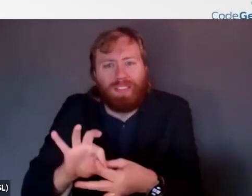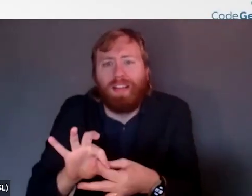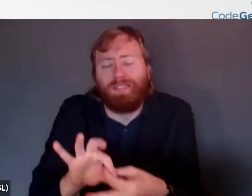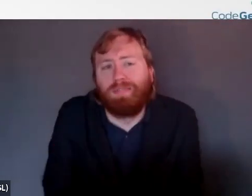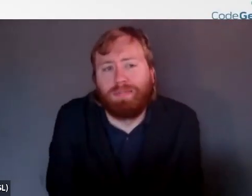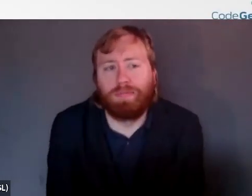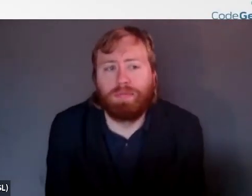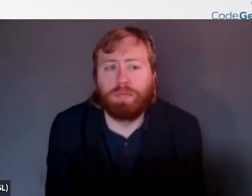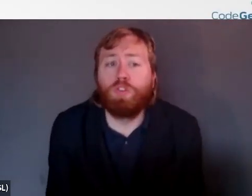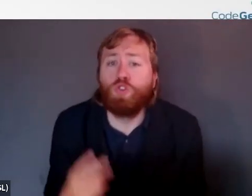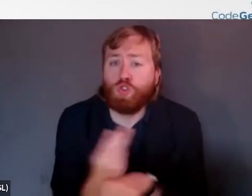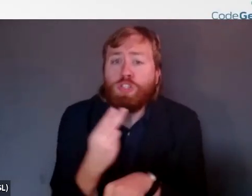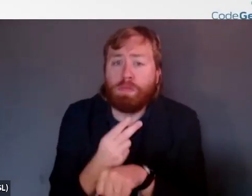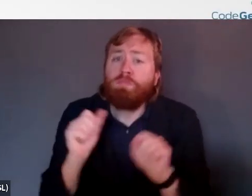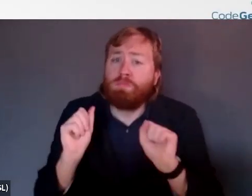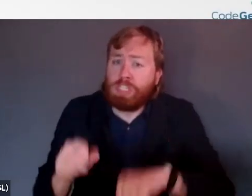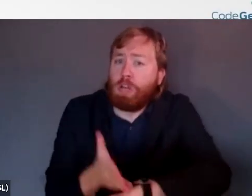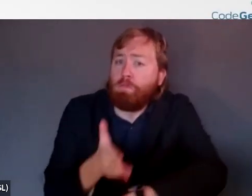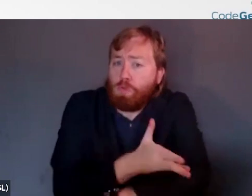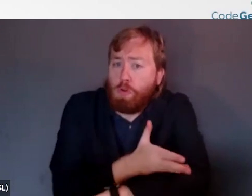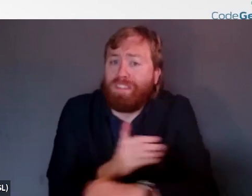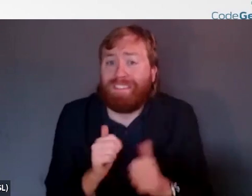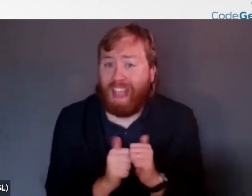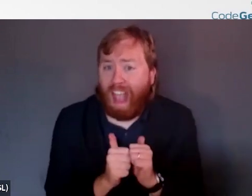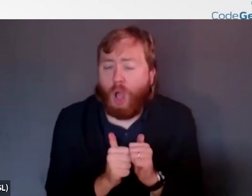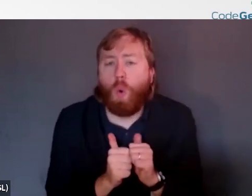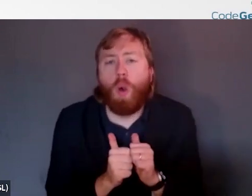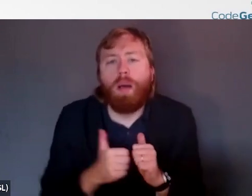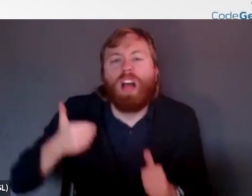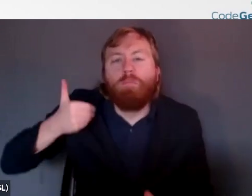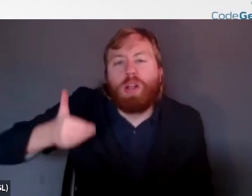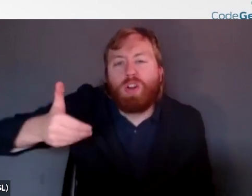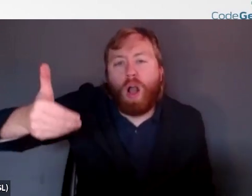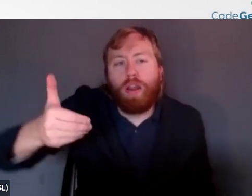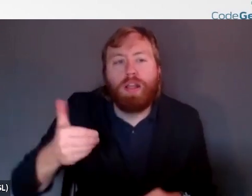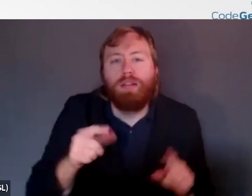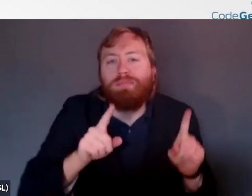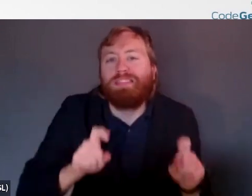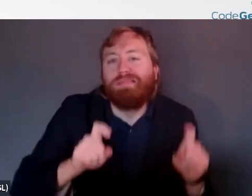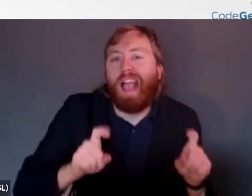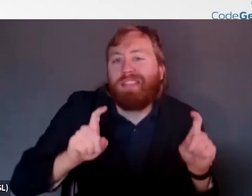Usability can be improved by doing periodic usability testing by various types of visitors.